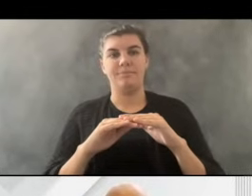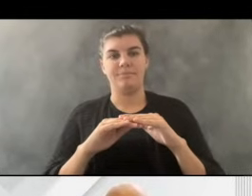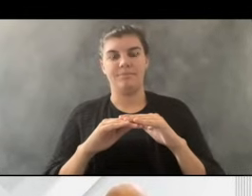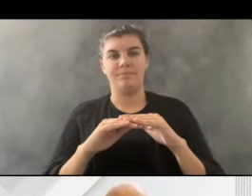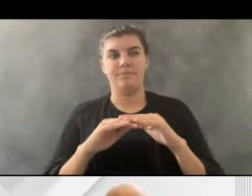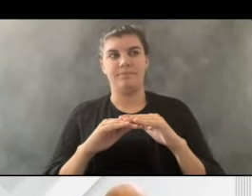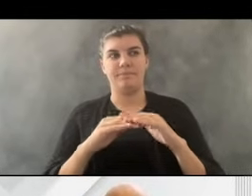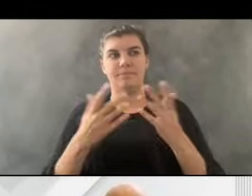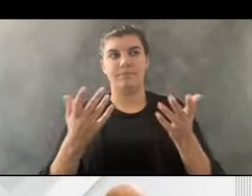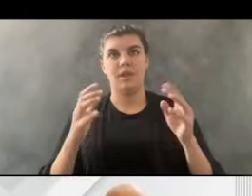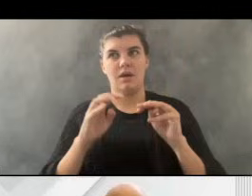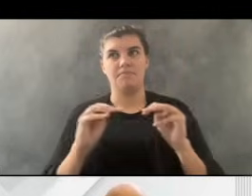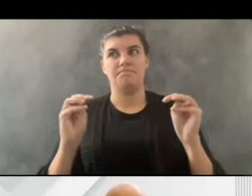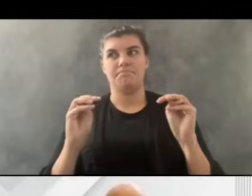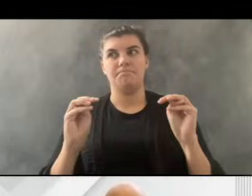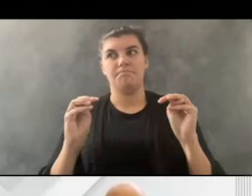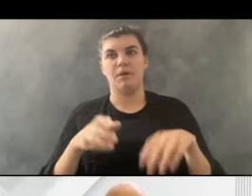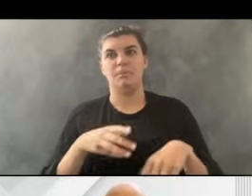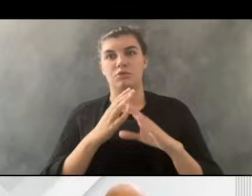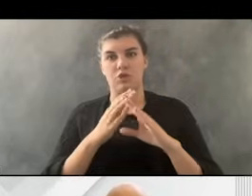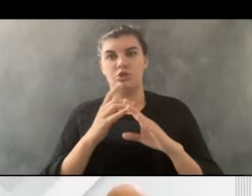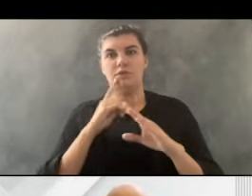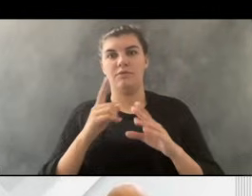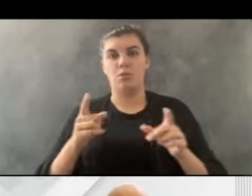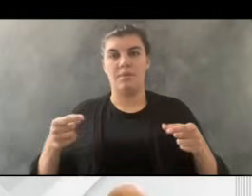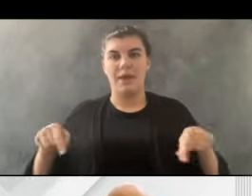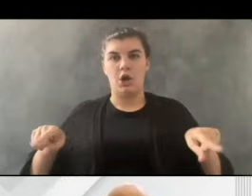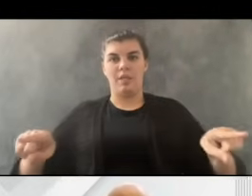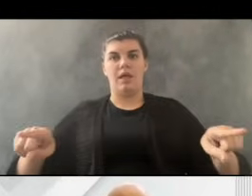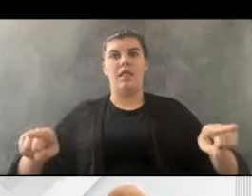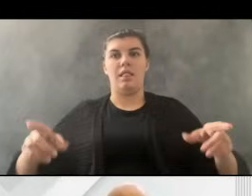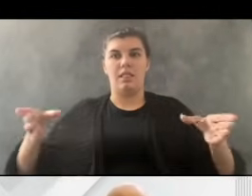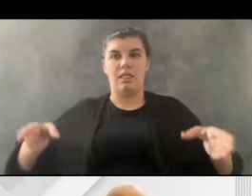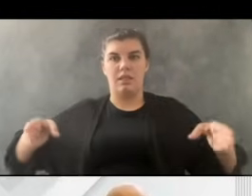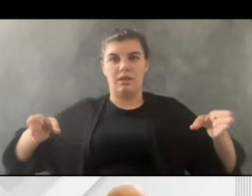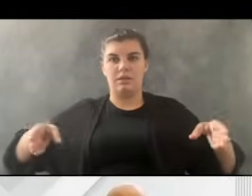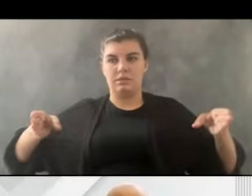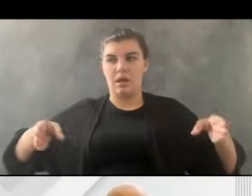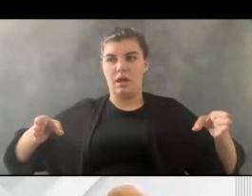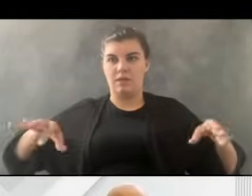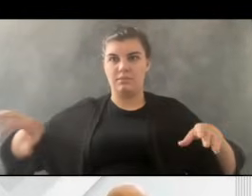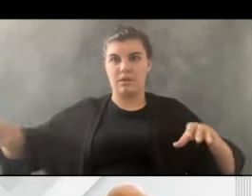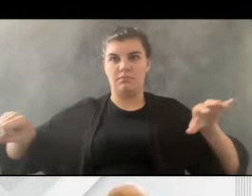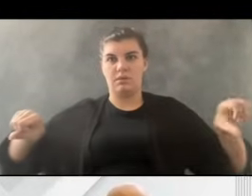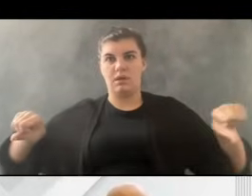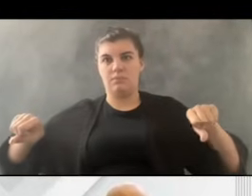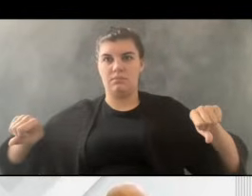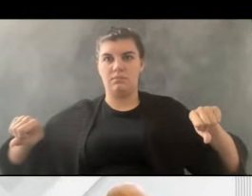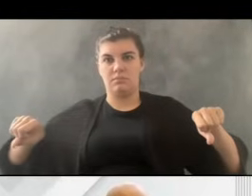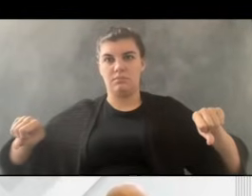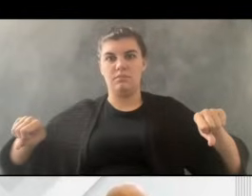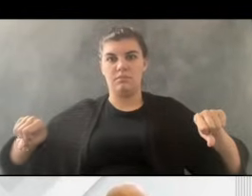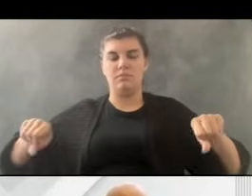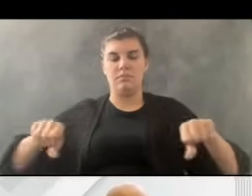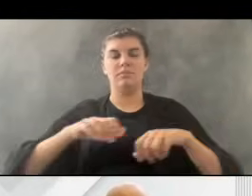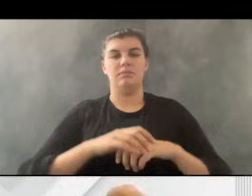obstruction on the parallel or side reach, kind of using parallel and side to be synonymous here.